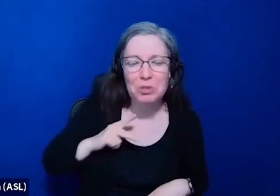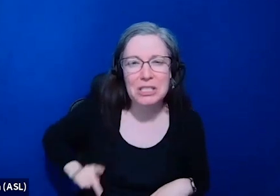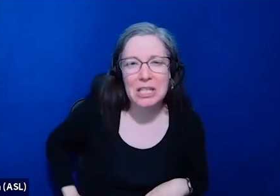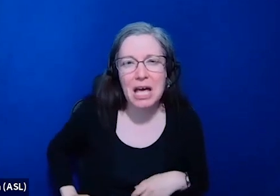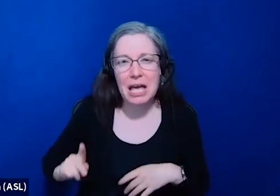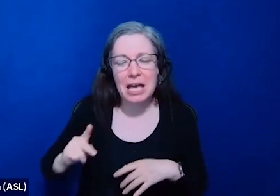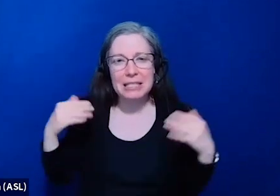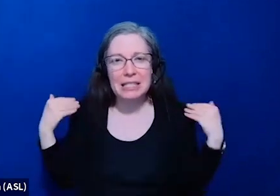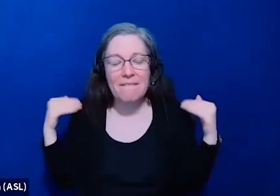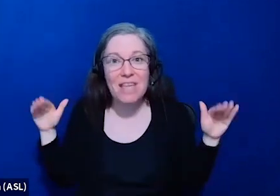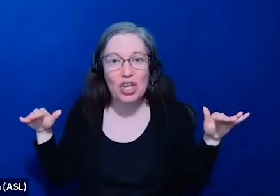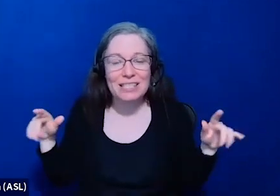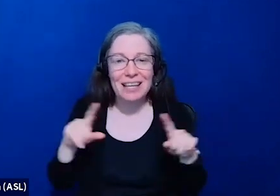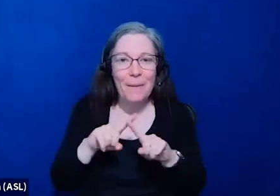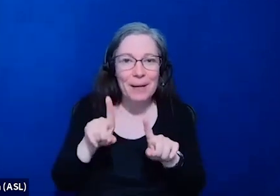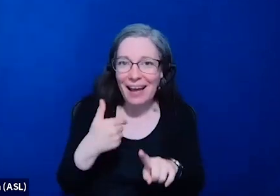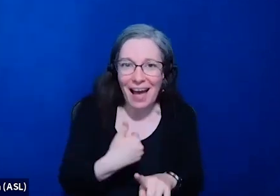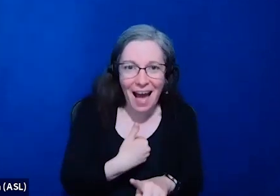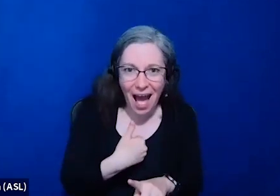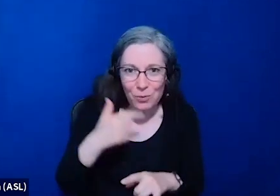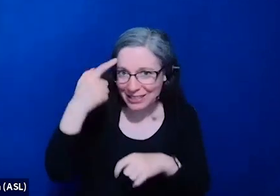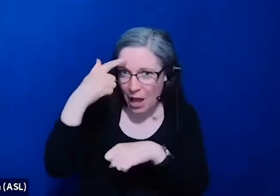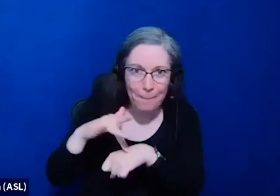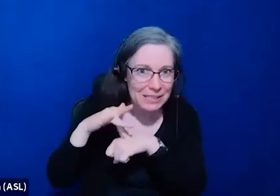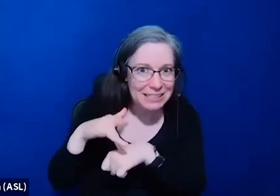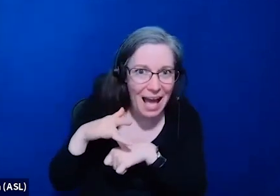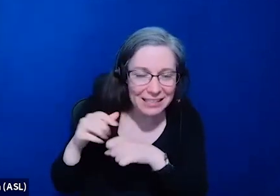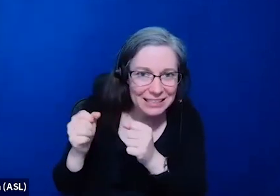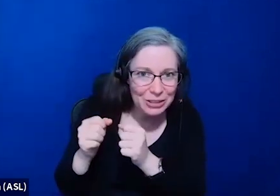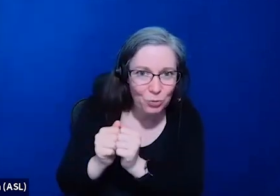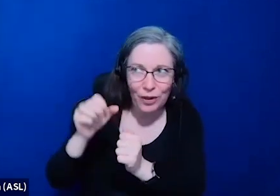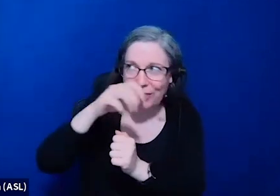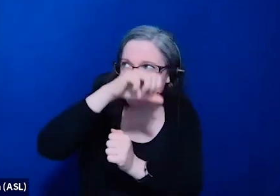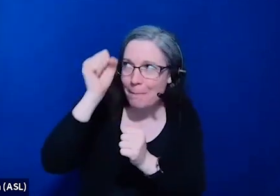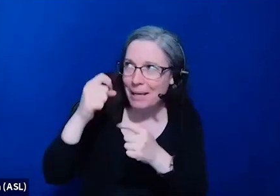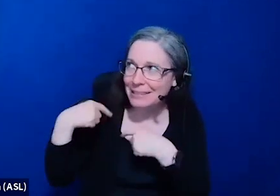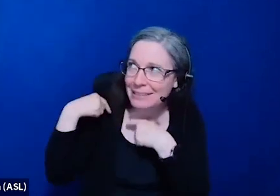with space ever since I was a small child. I would be probably eight or nine years old in this photo,